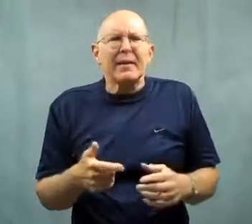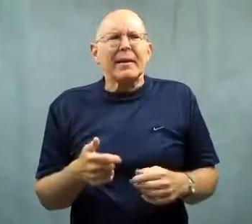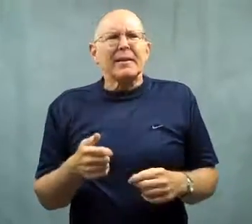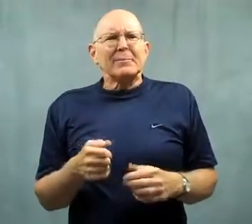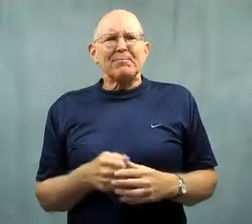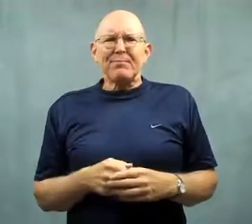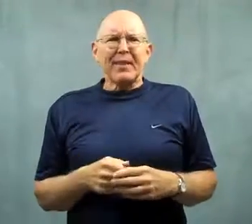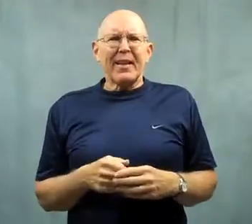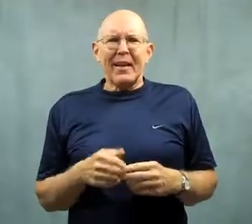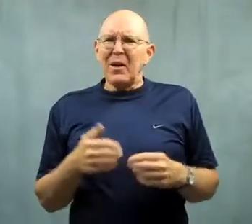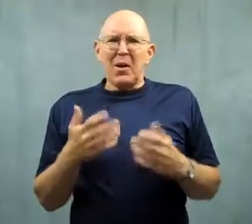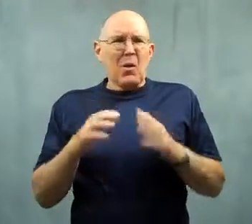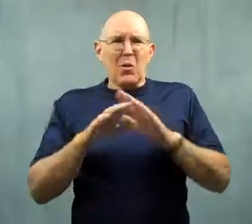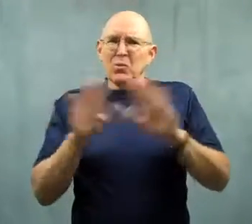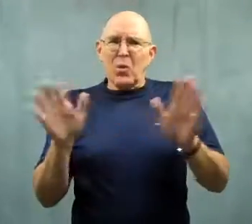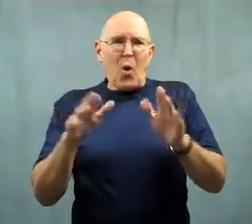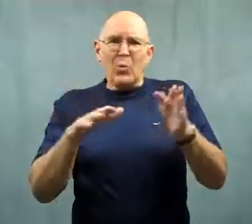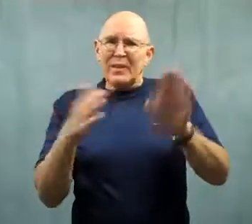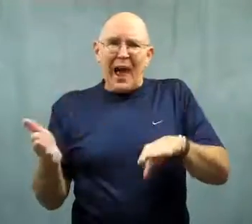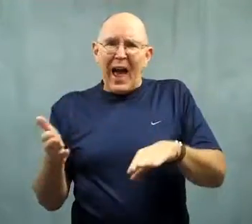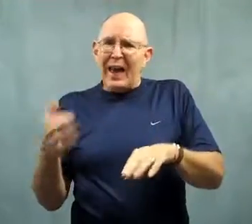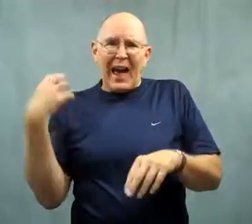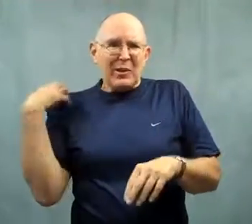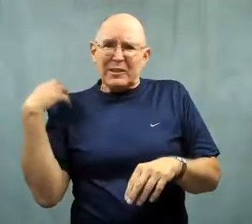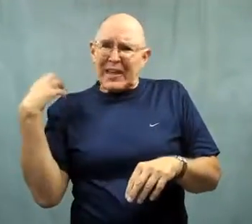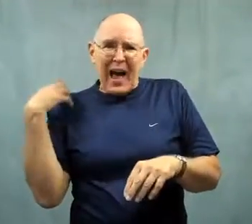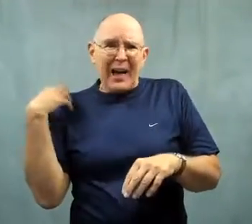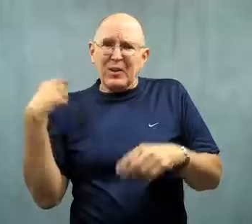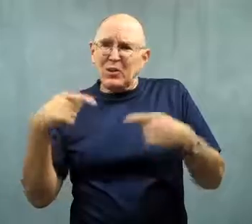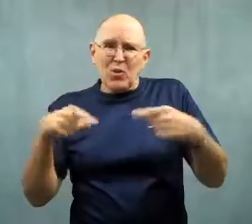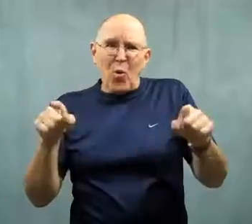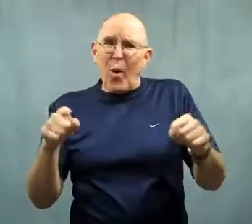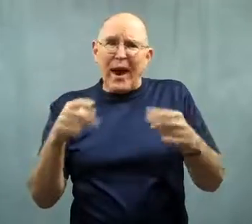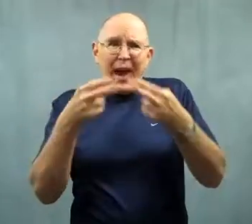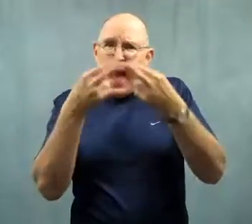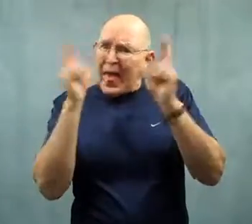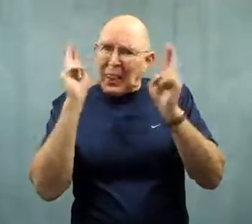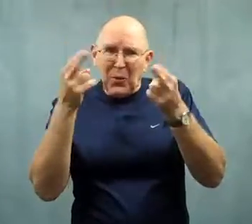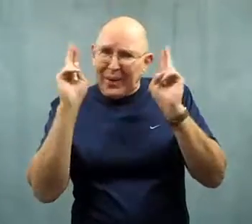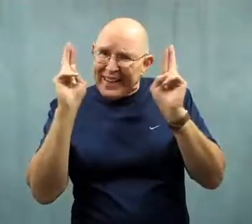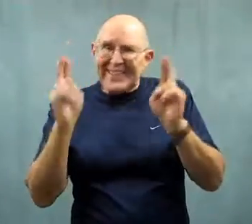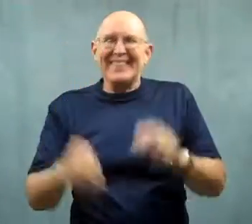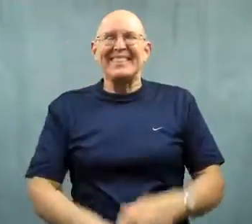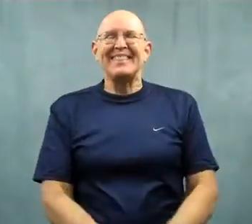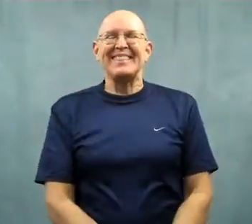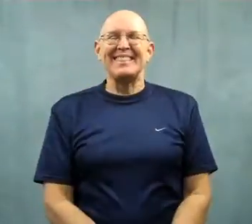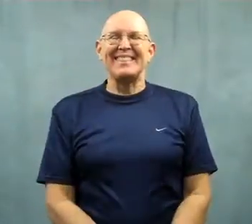So don't die outside during Halloween!